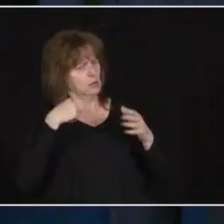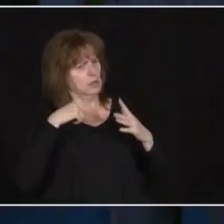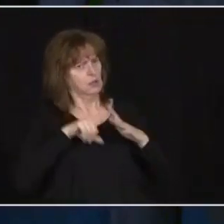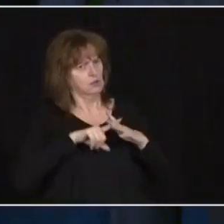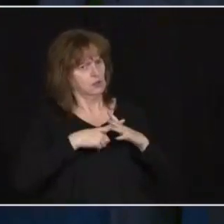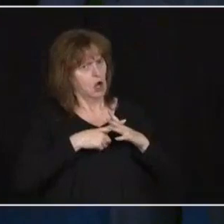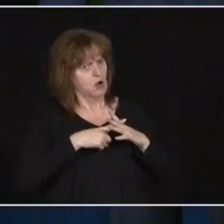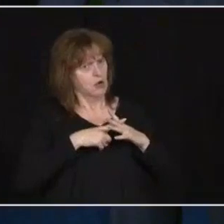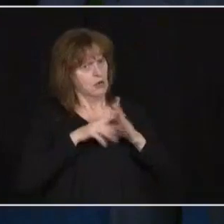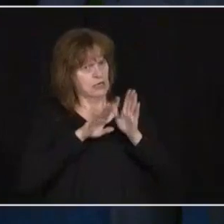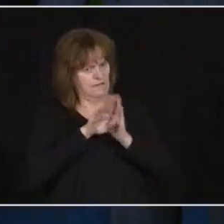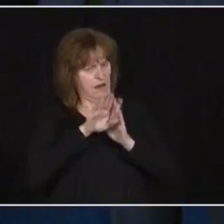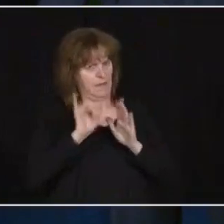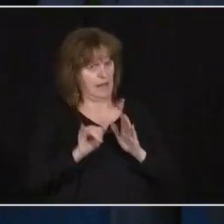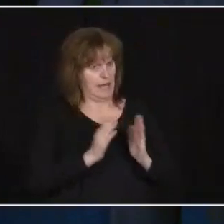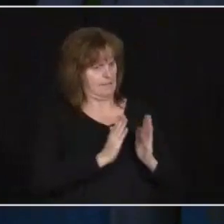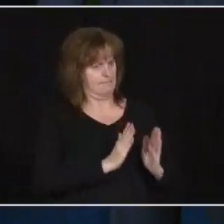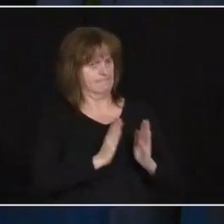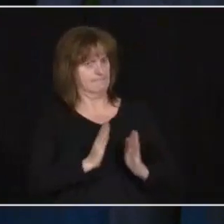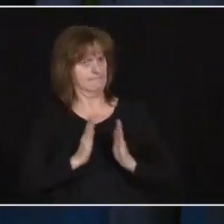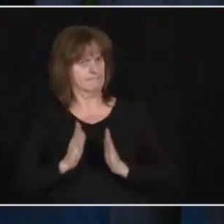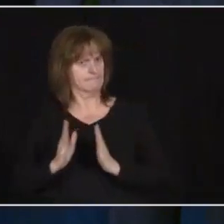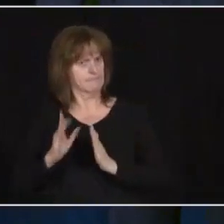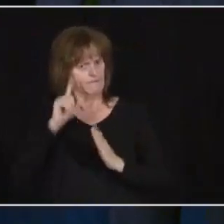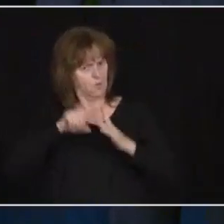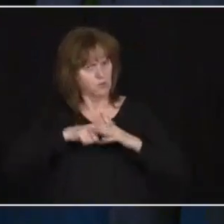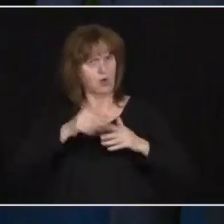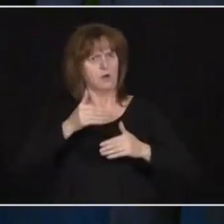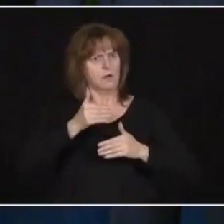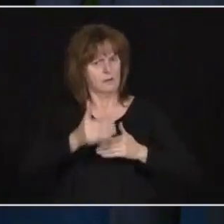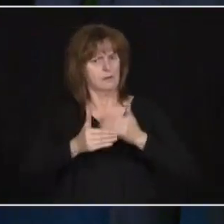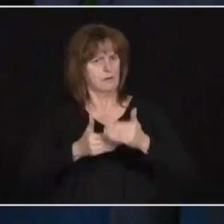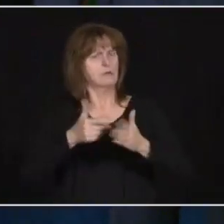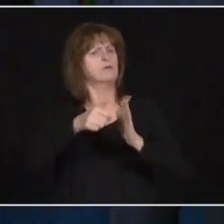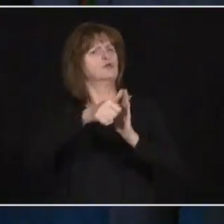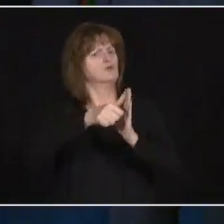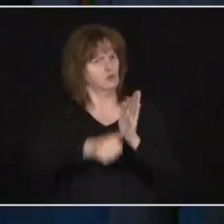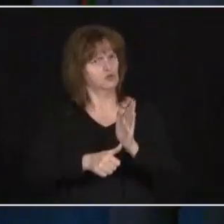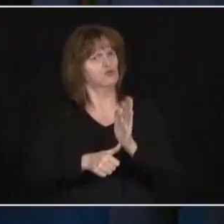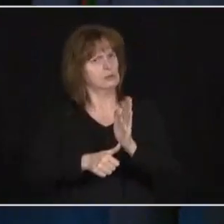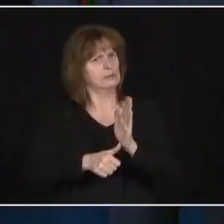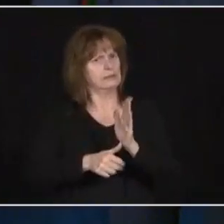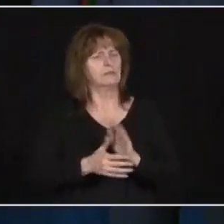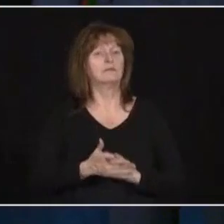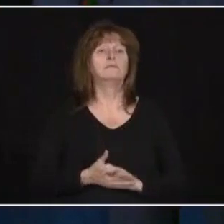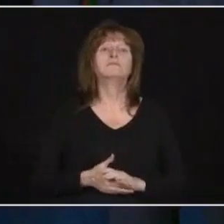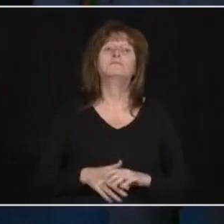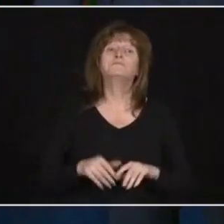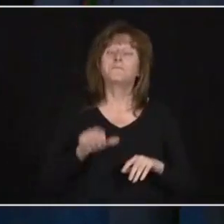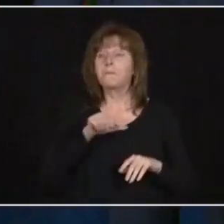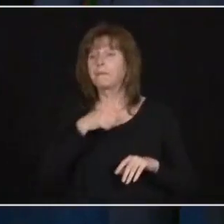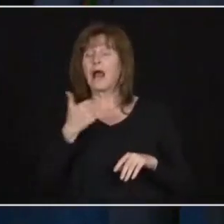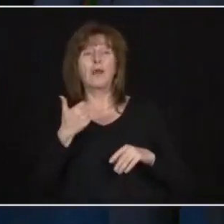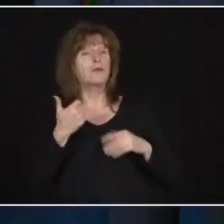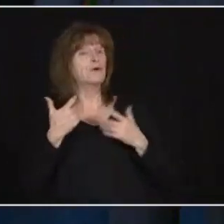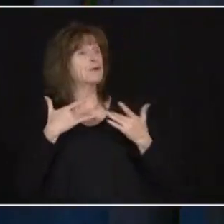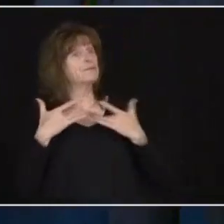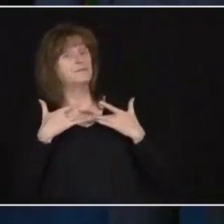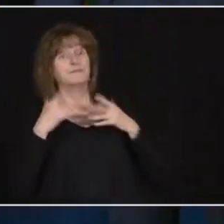Yes, we are putting a process in place to start elective surgeries as soon as possible. There are some issues that that